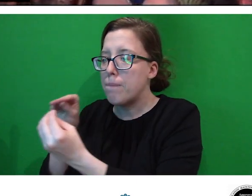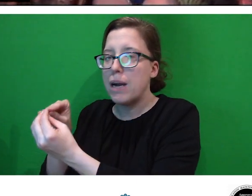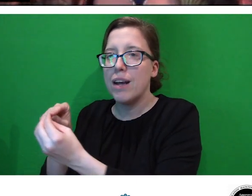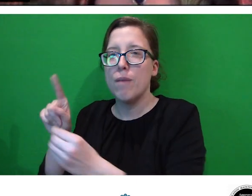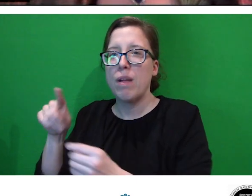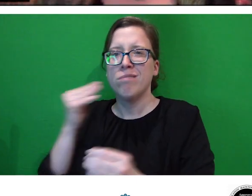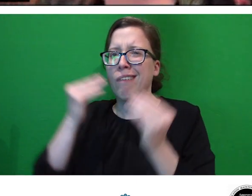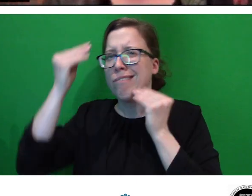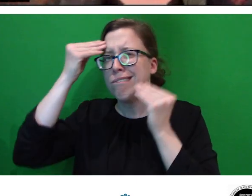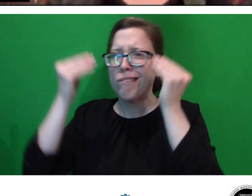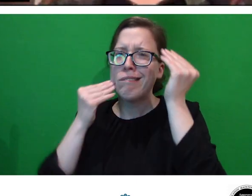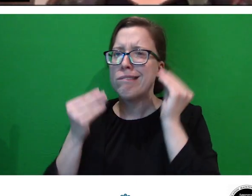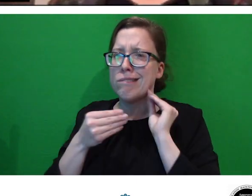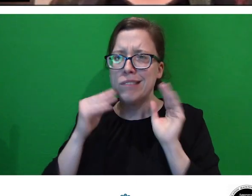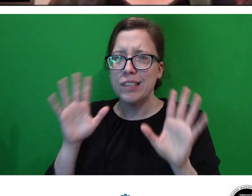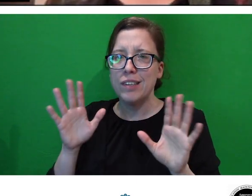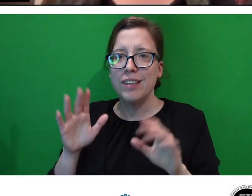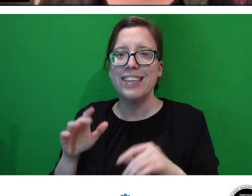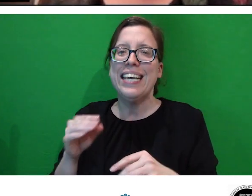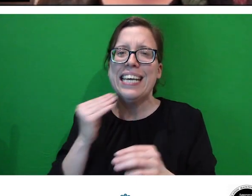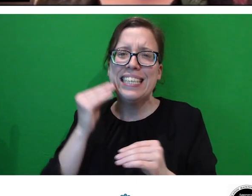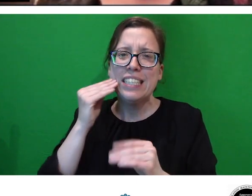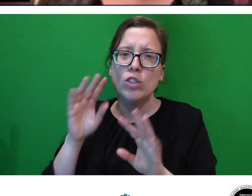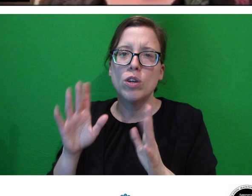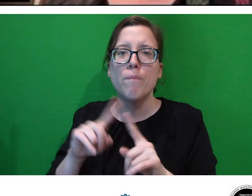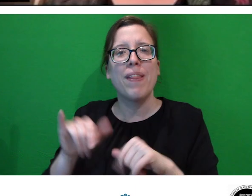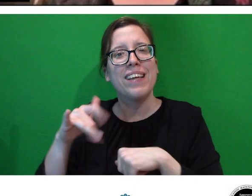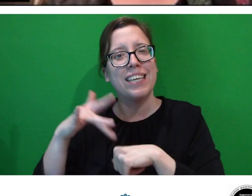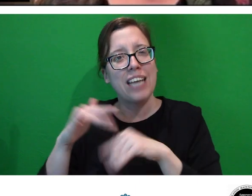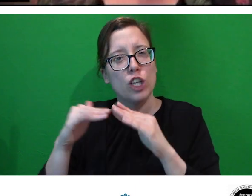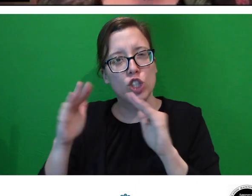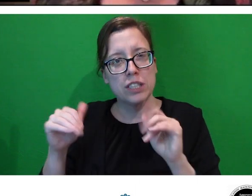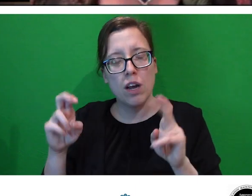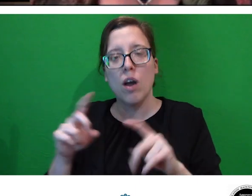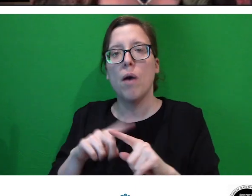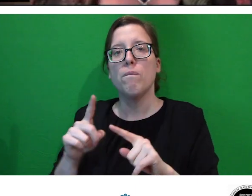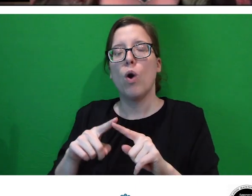tonight, I promise. But with one family, we set up a system. They all kiss their daughter.